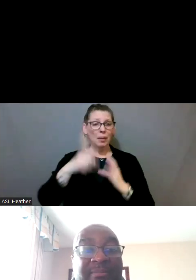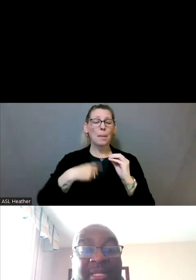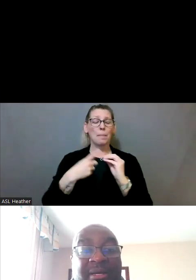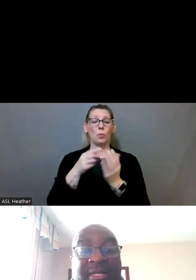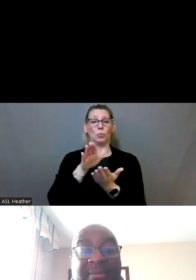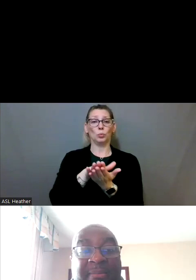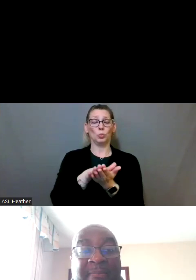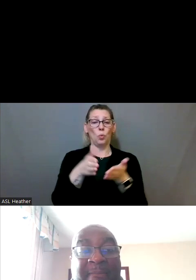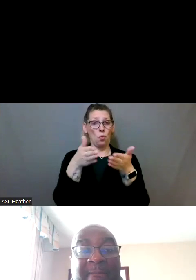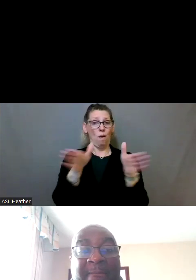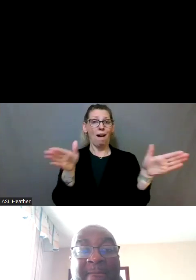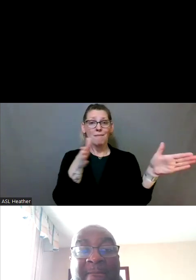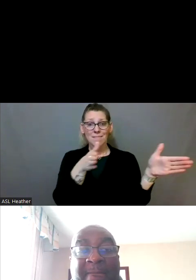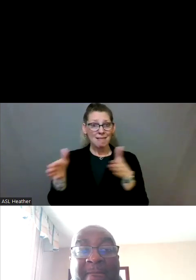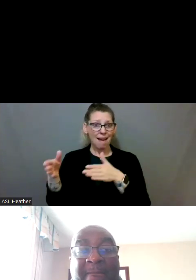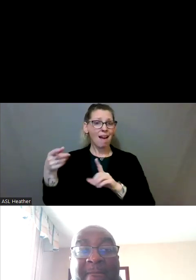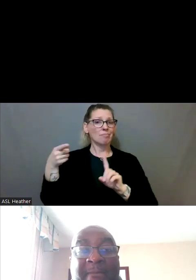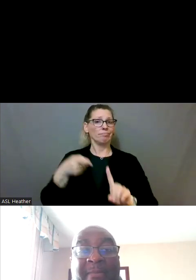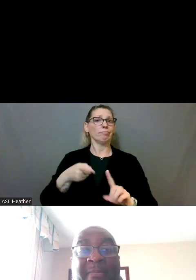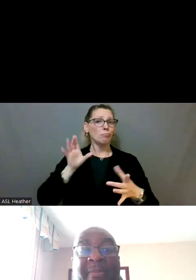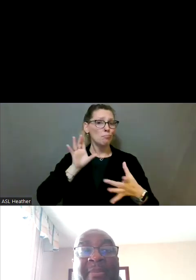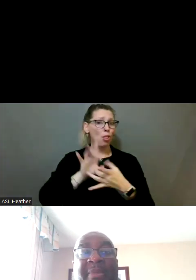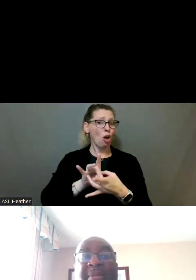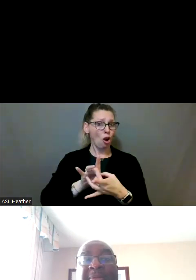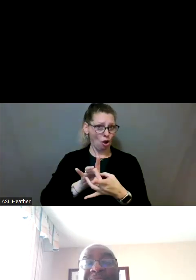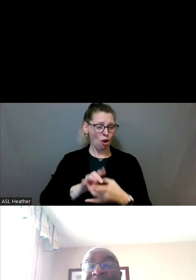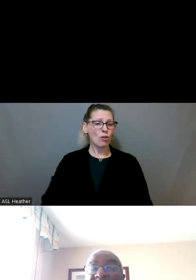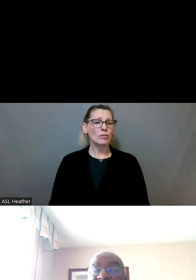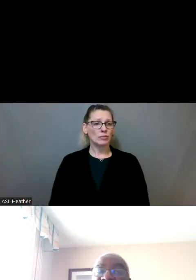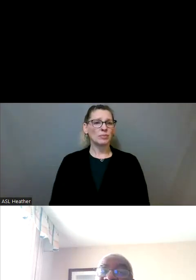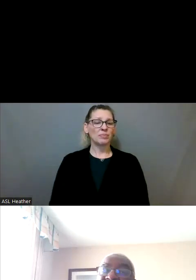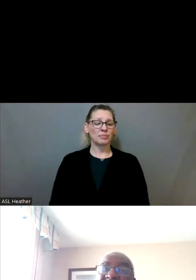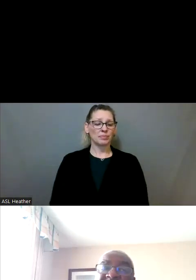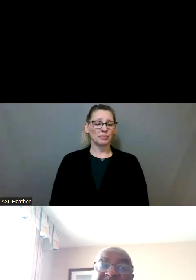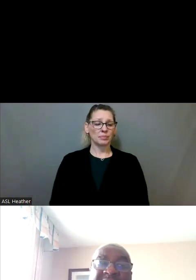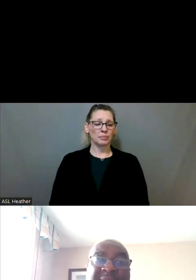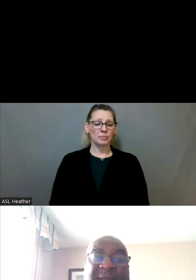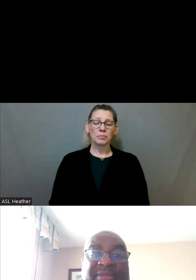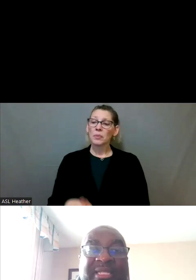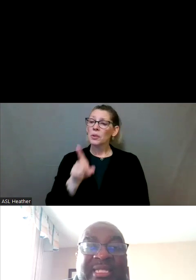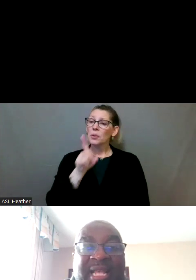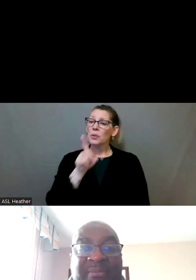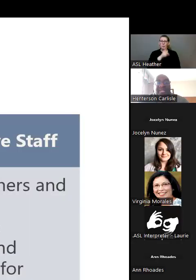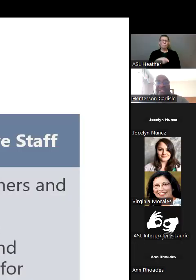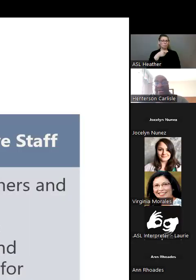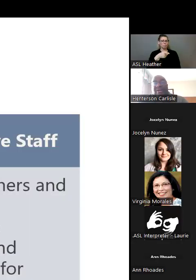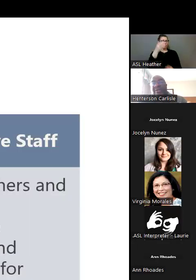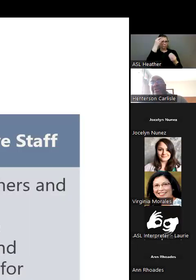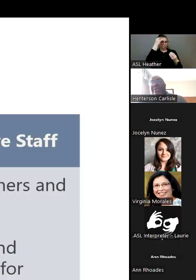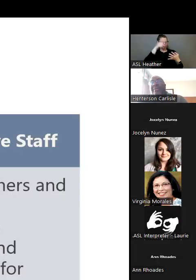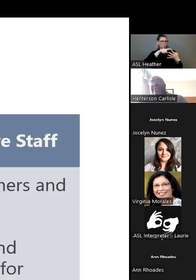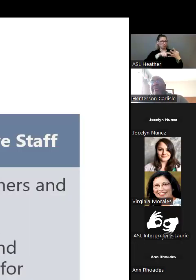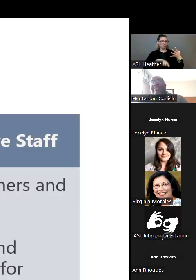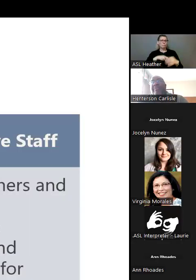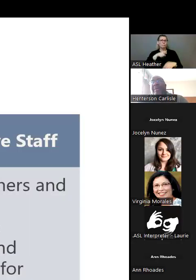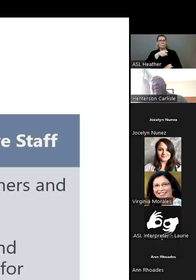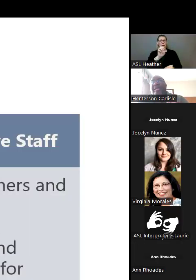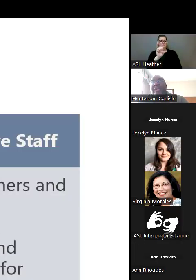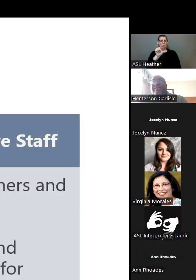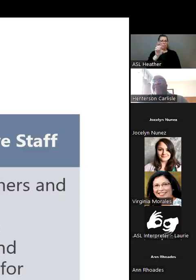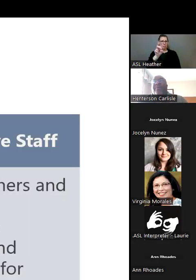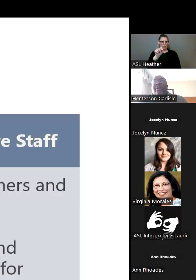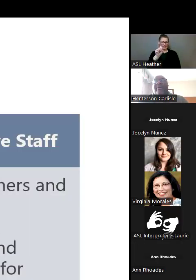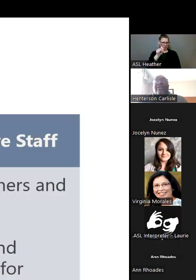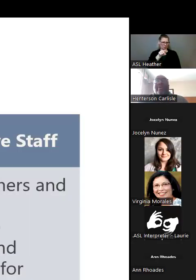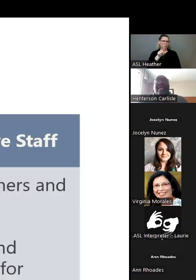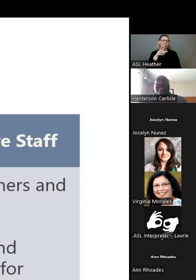belonging - so really thinking about these elements are key for creating